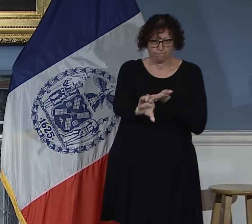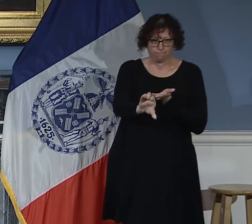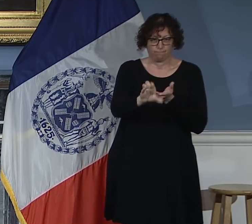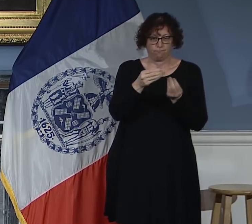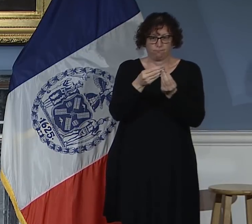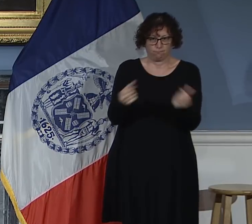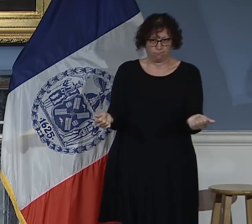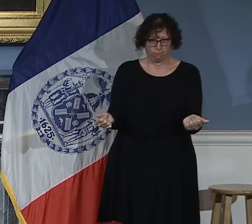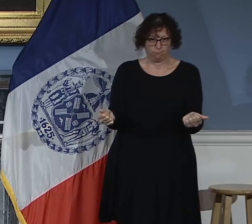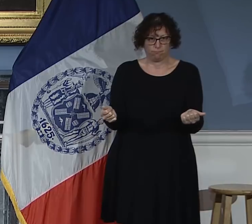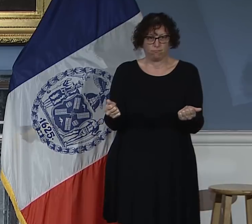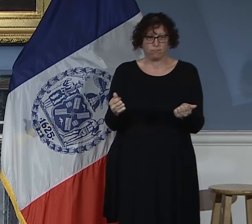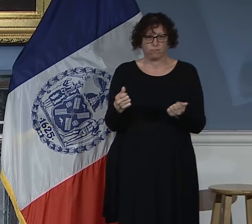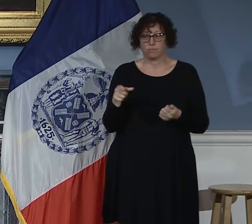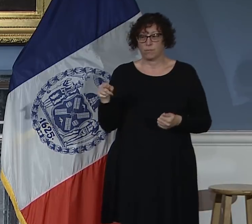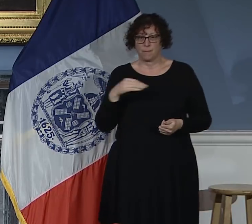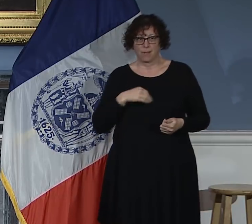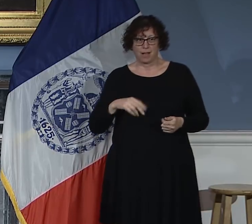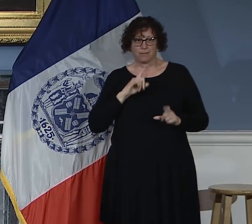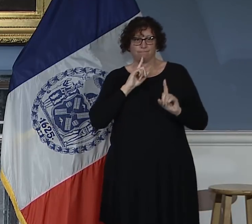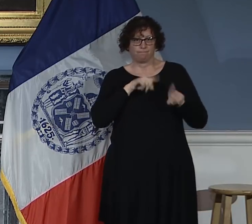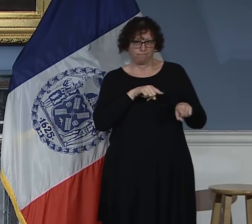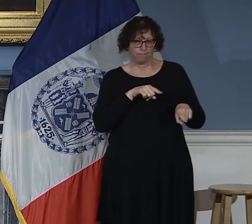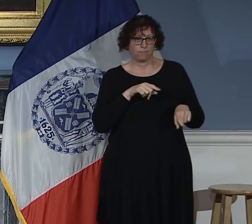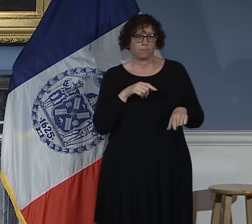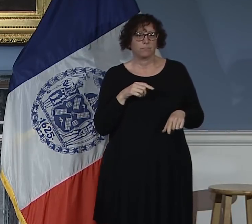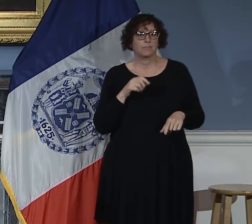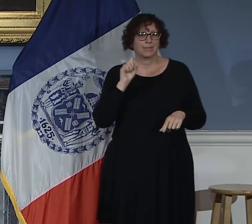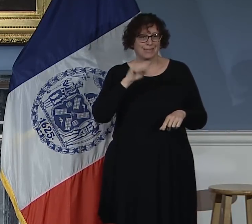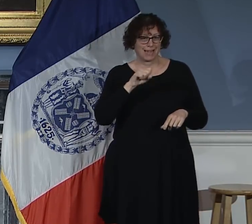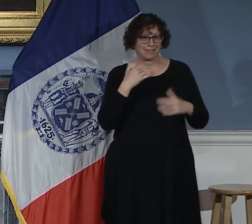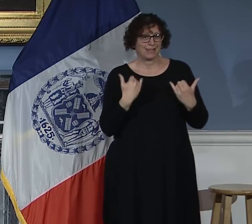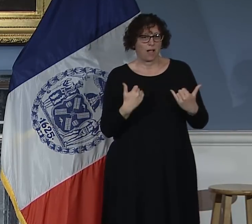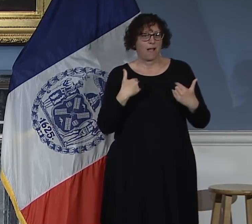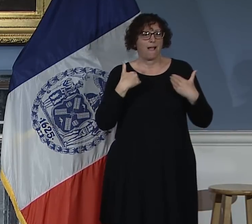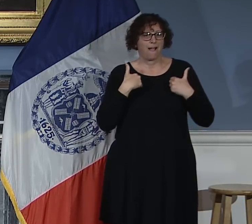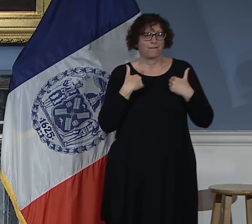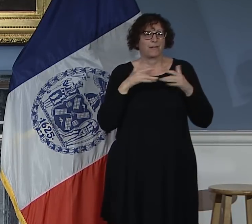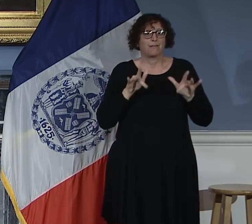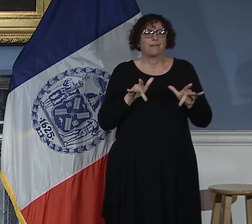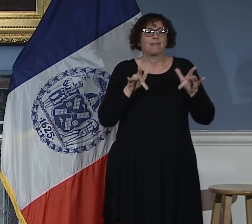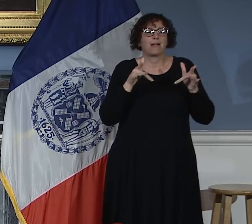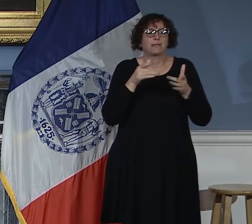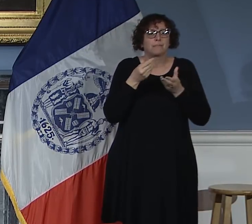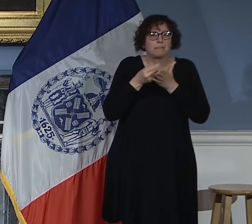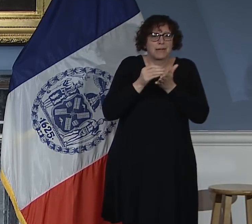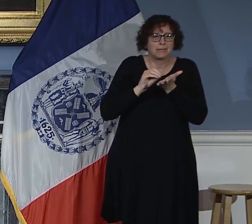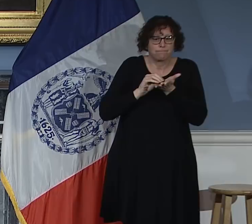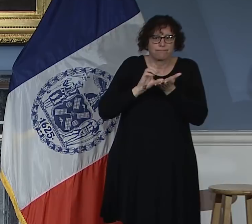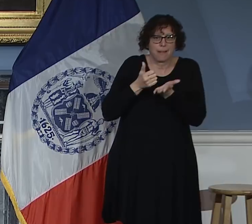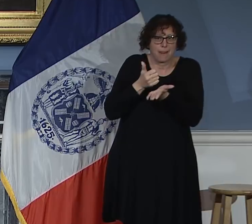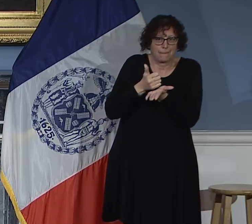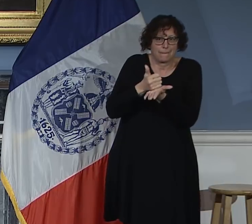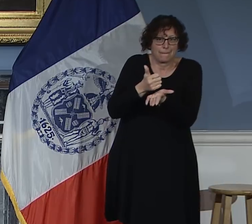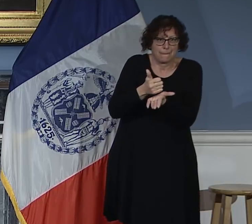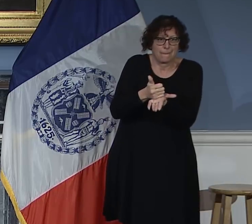FOR RELIEF FOR OUR SMALL BUSISSNEES AND WORKING PEOPLE. THAT HAS TO COME FROM THE FEDERAL GOVERNMENT. RIGHT NOW WE HAVE